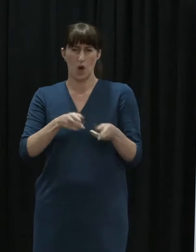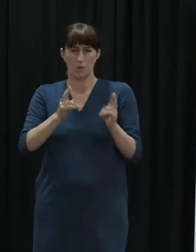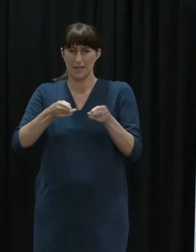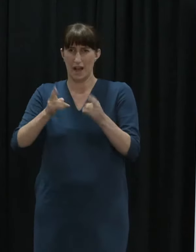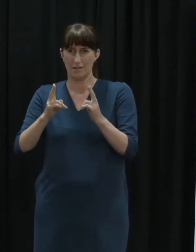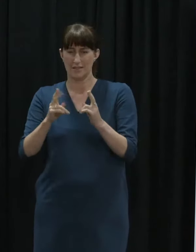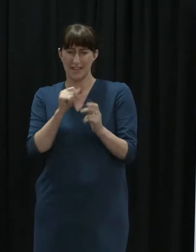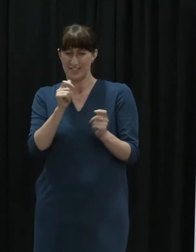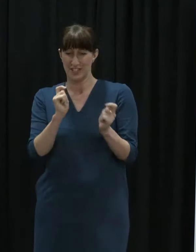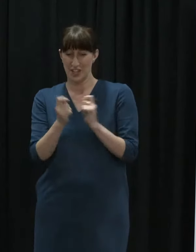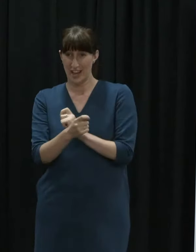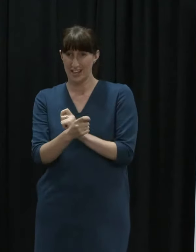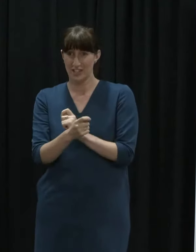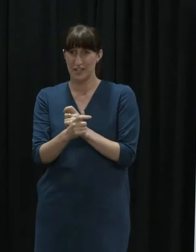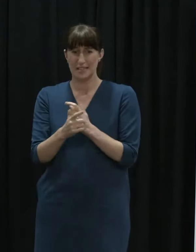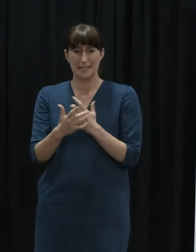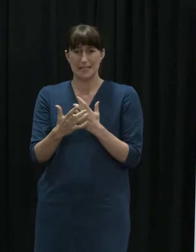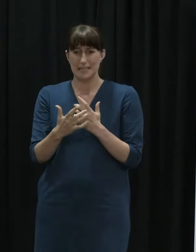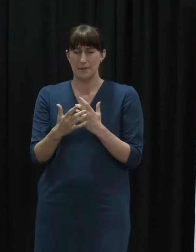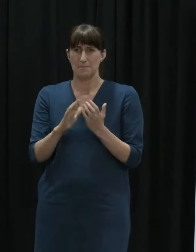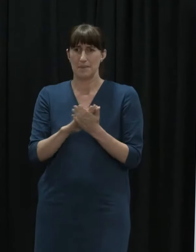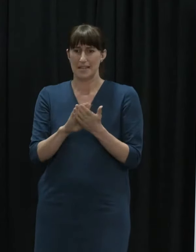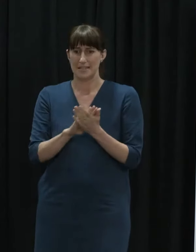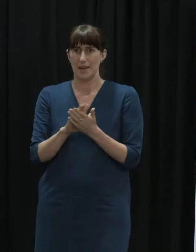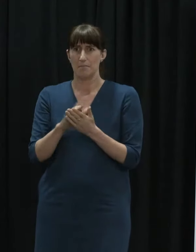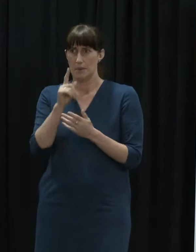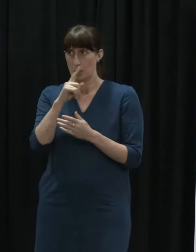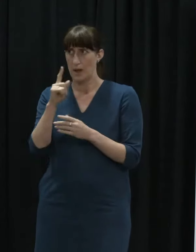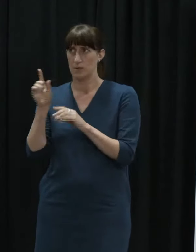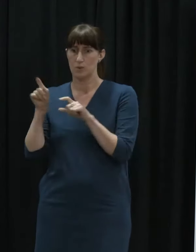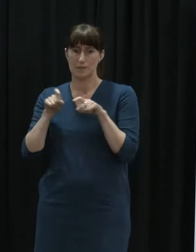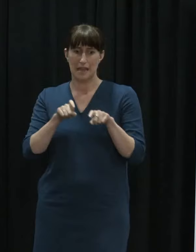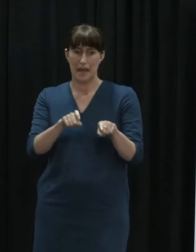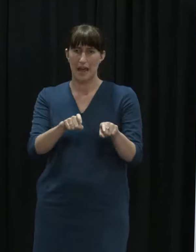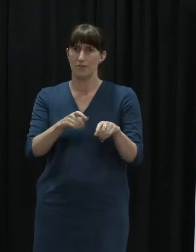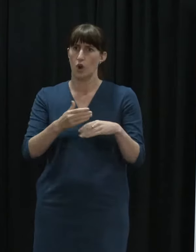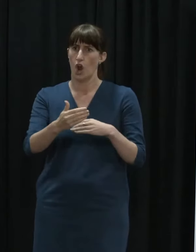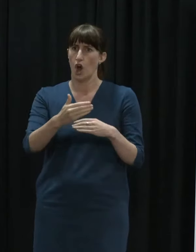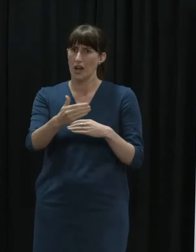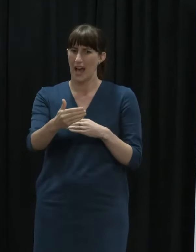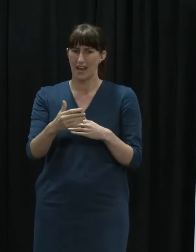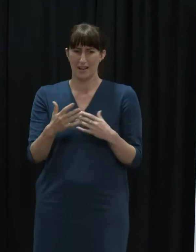If you are forced to go back into a isolation